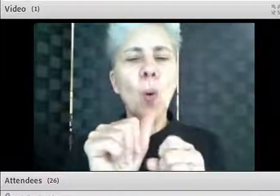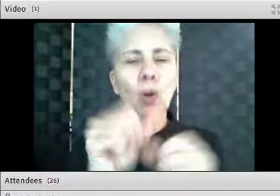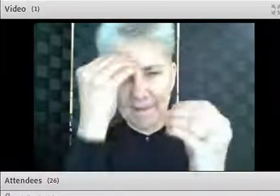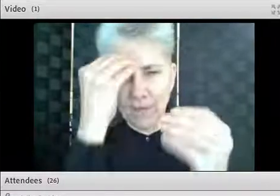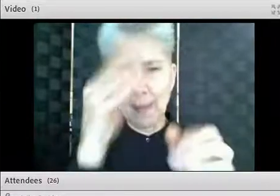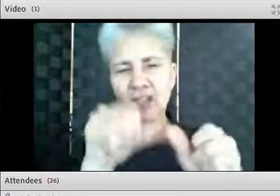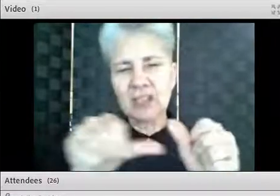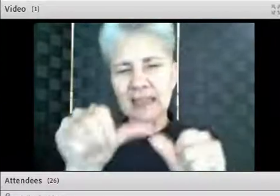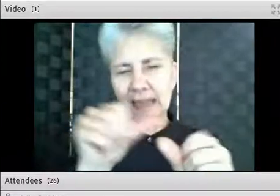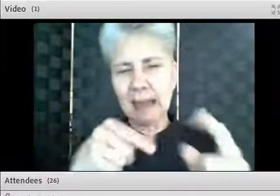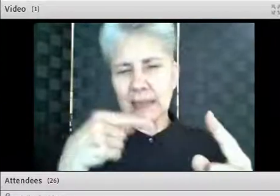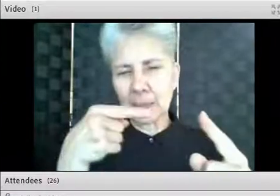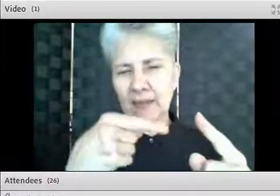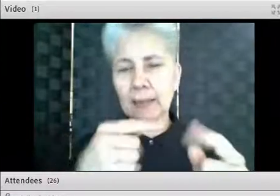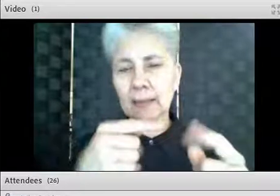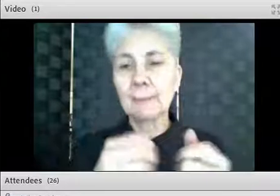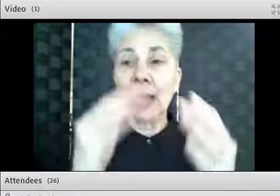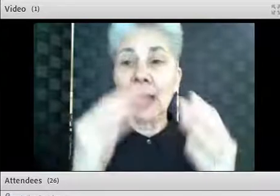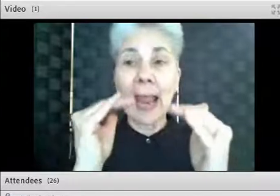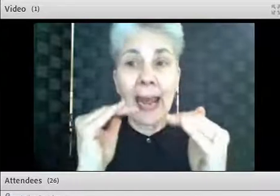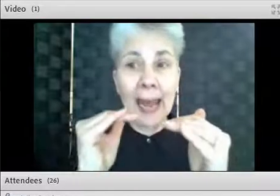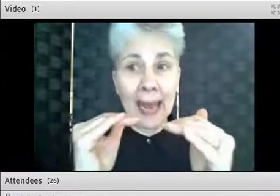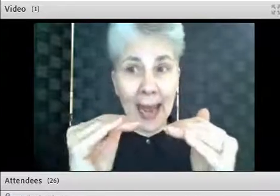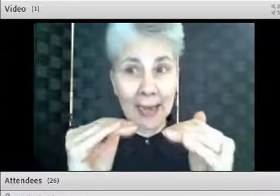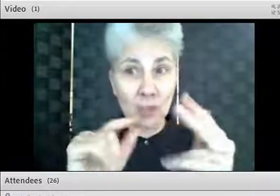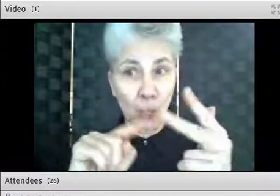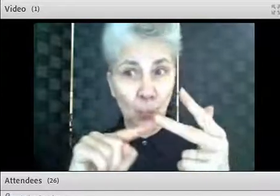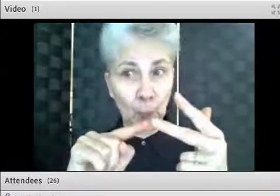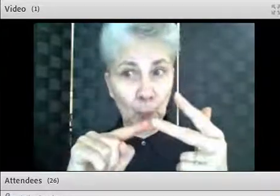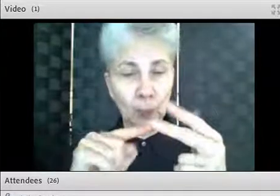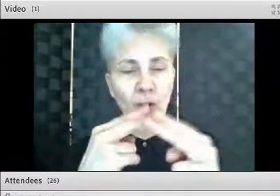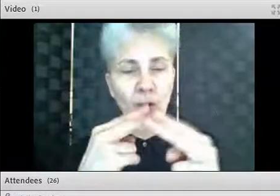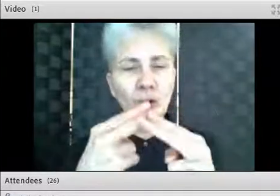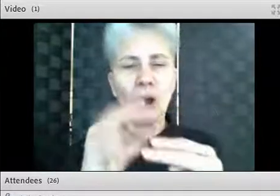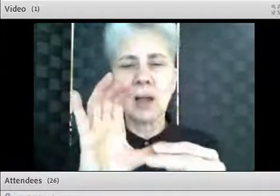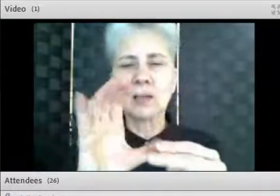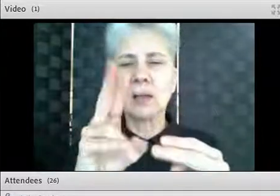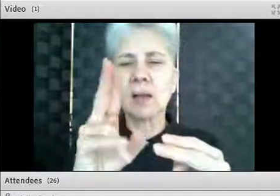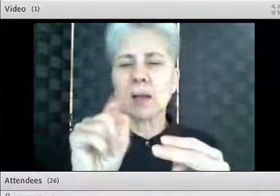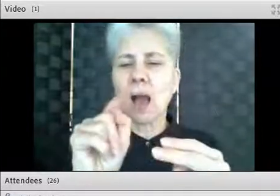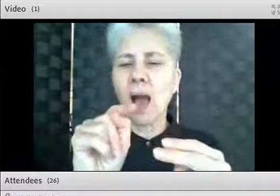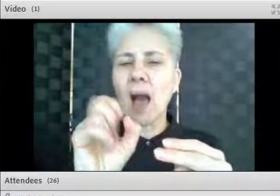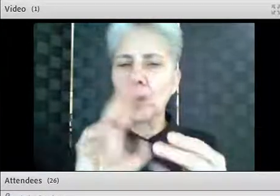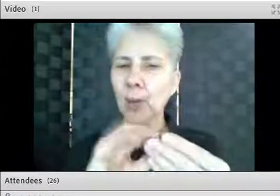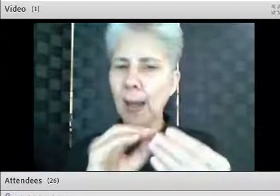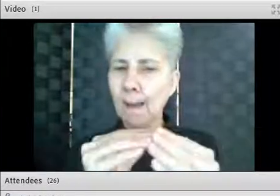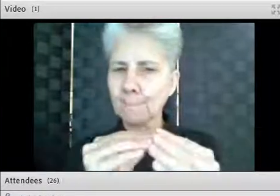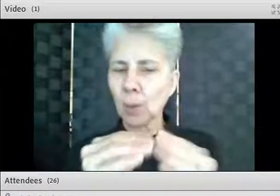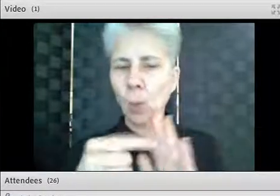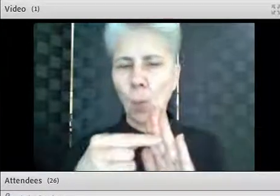Next is what's called the Cutter or Cutter number that represents the main author's last name, okay?